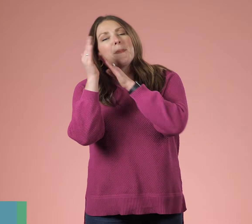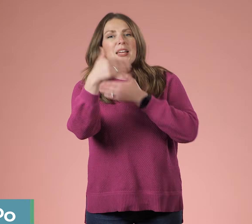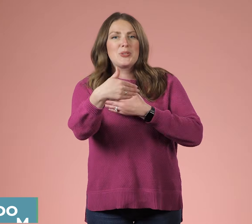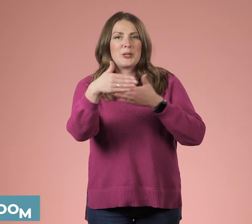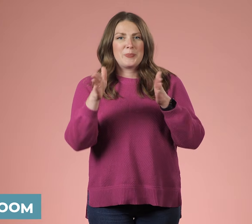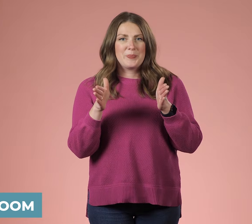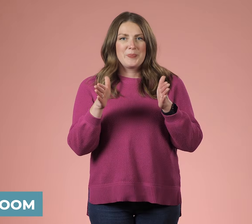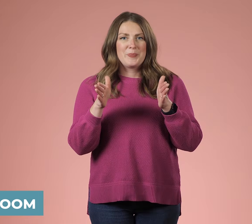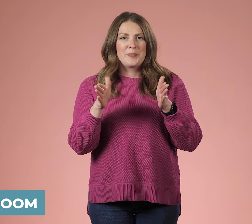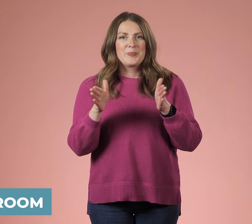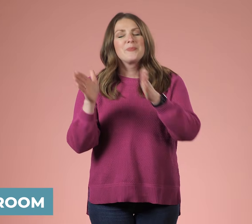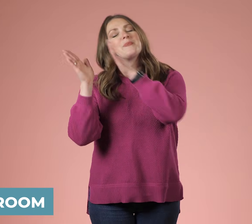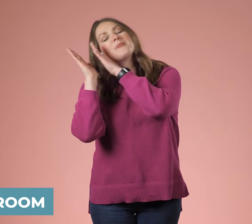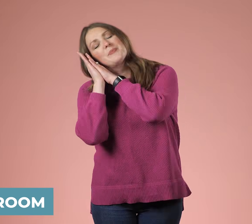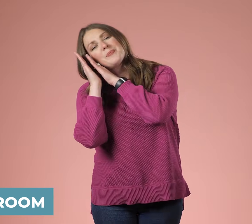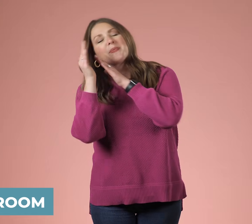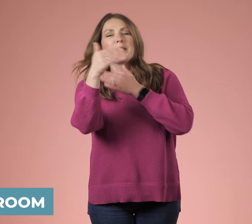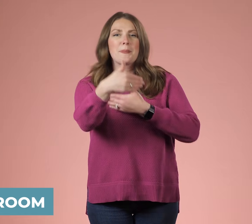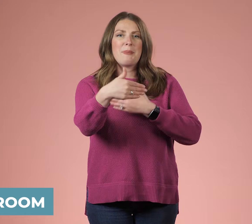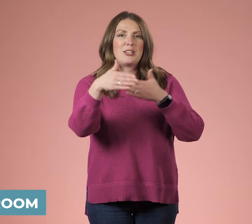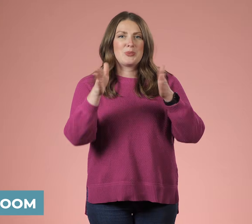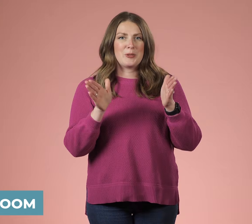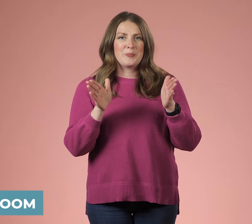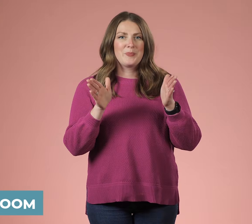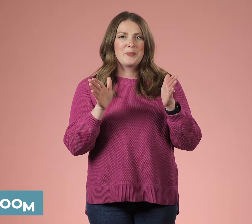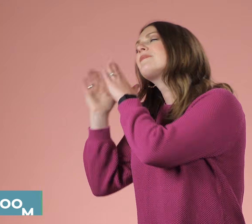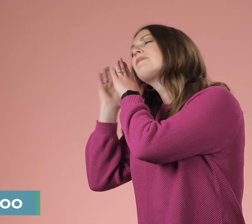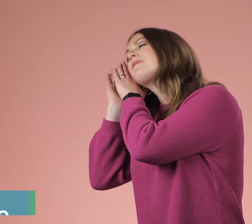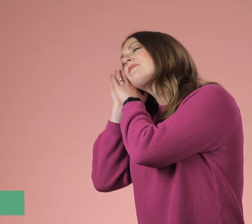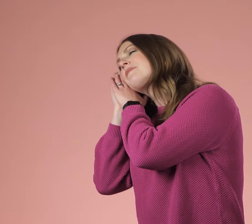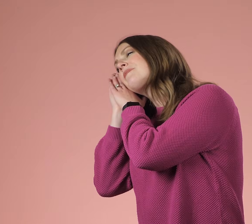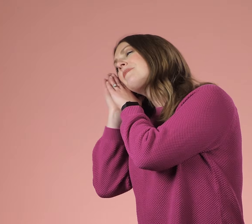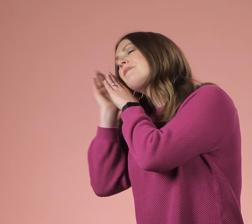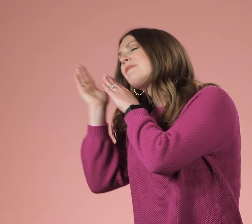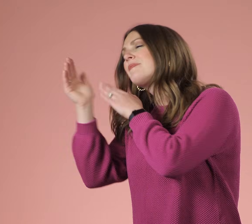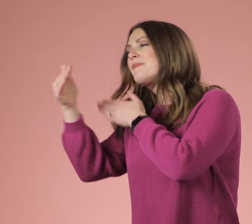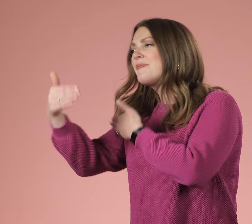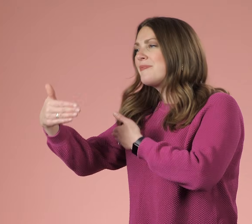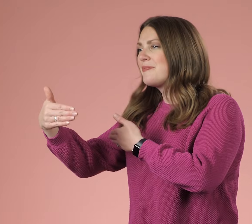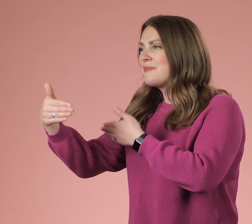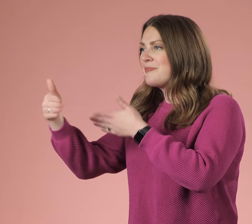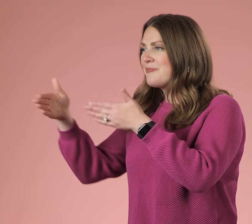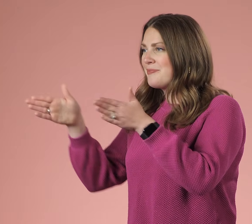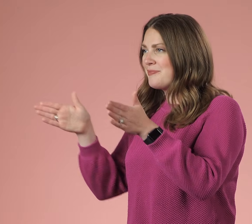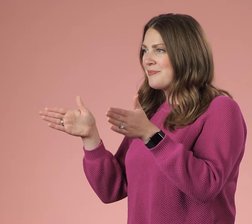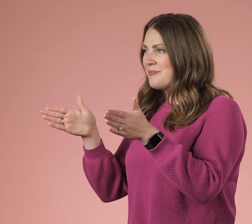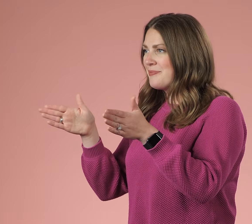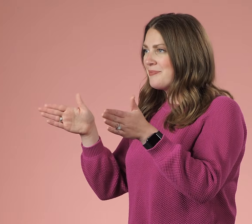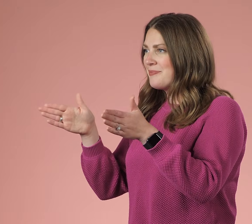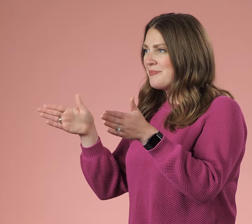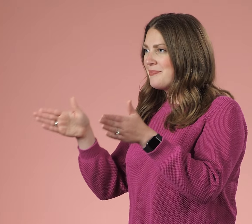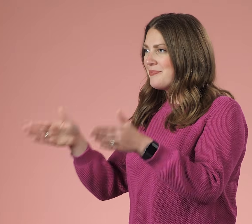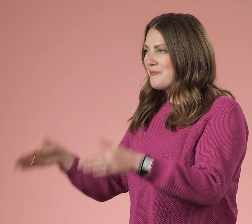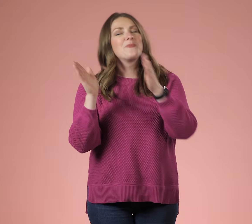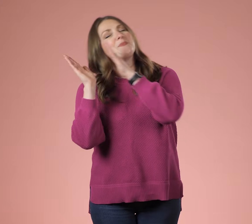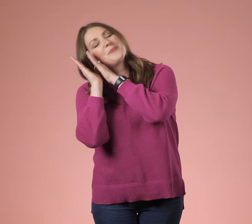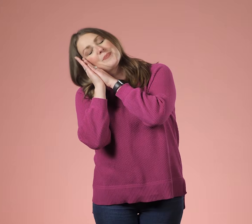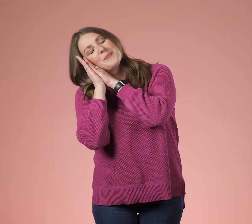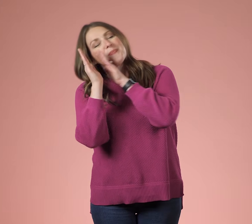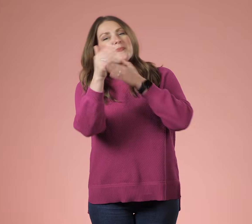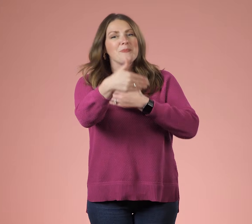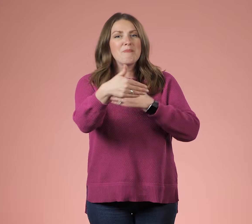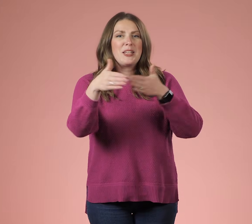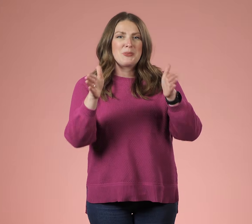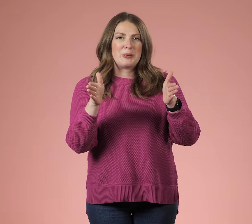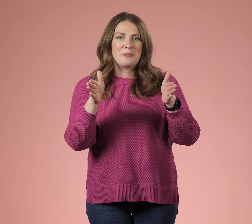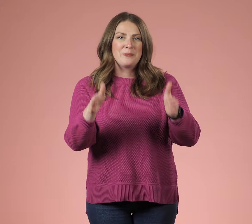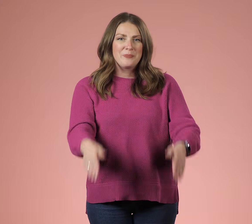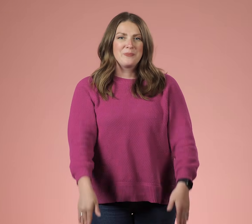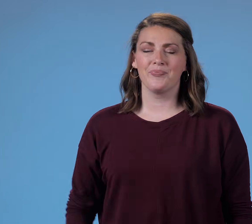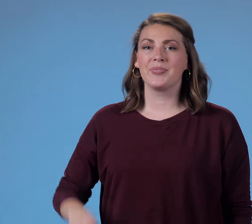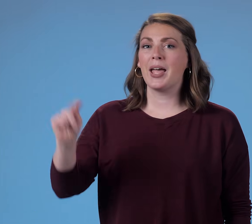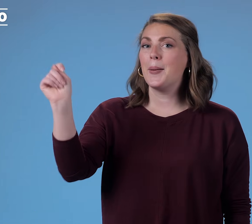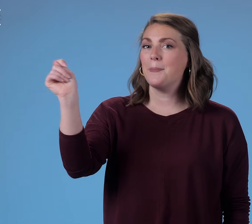'Bedroom', 'bedroom', It's the sign 'bed and room' together, 'bedroom'. 'Bathroom'